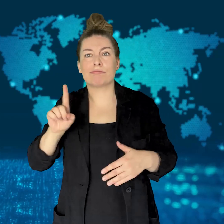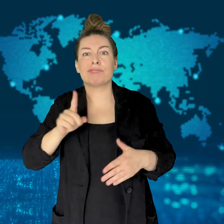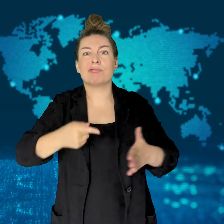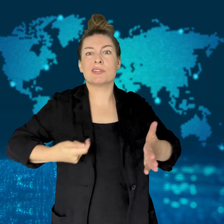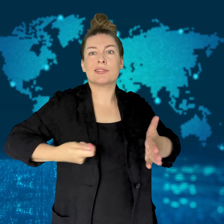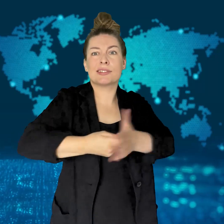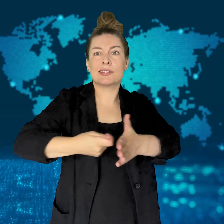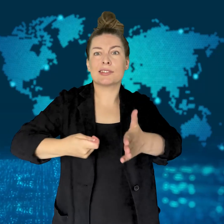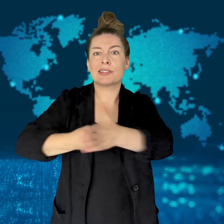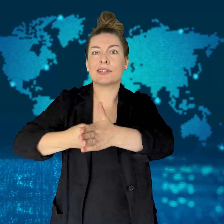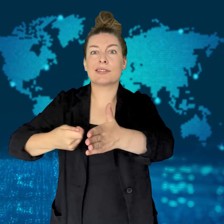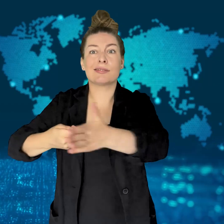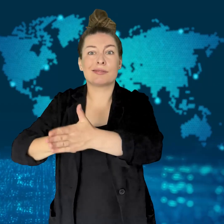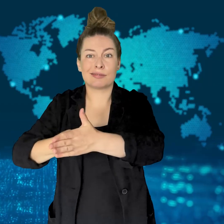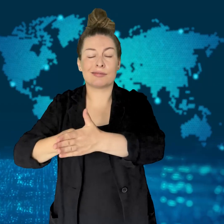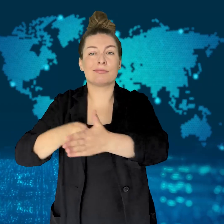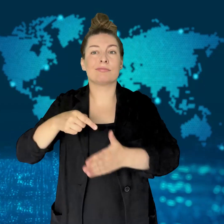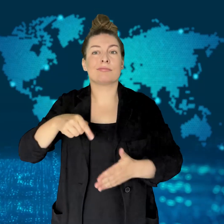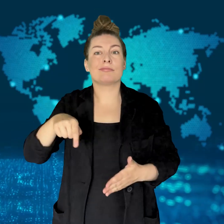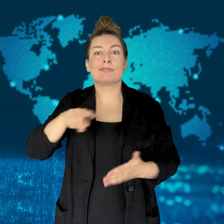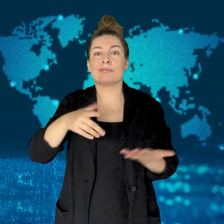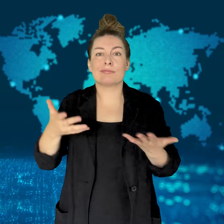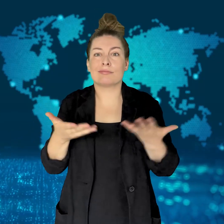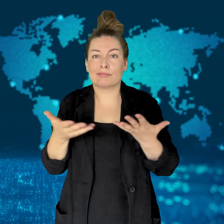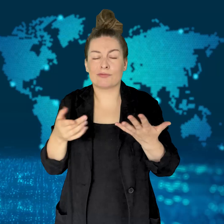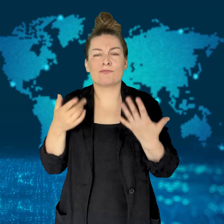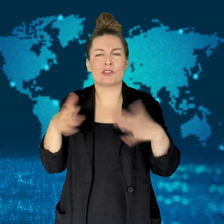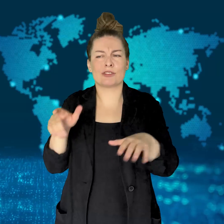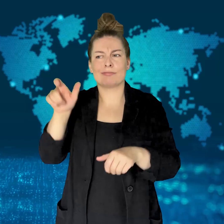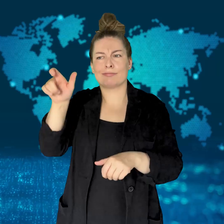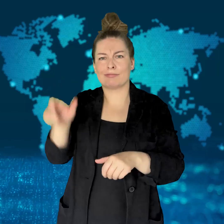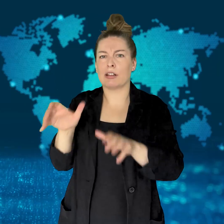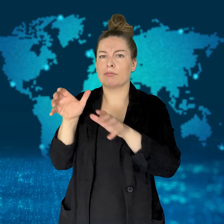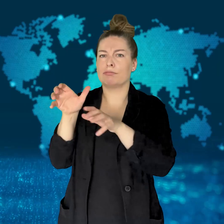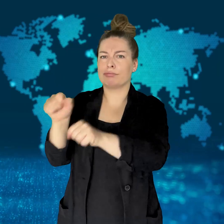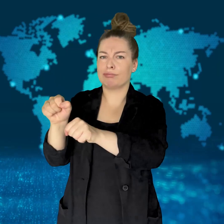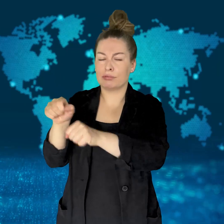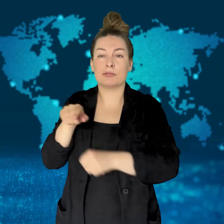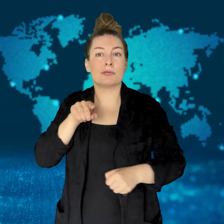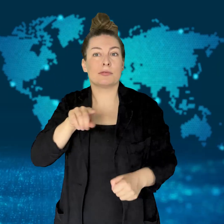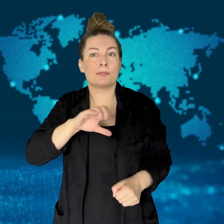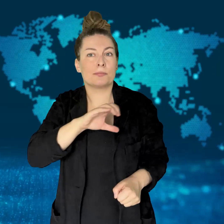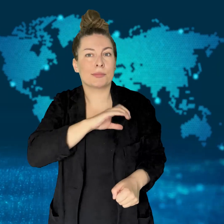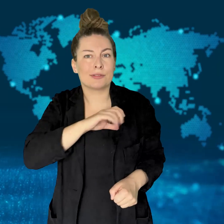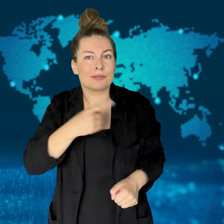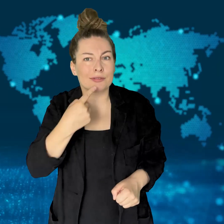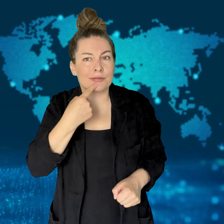a city in northeastern China.